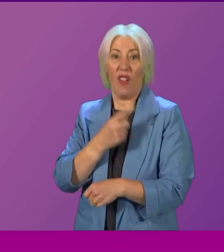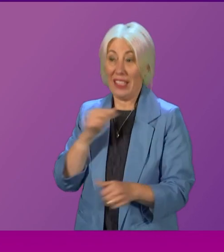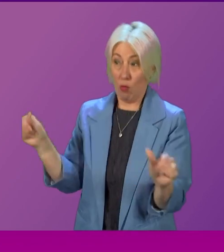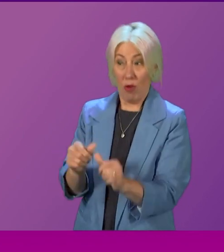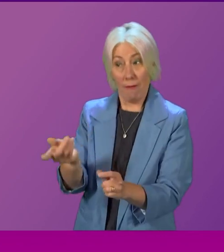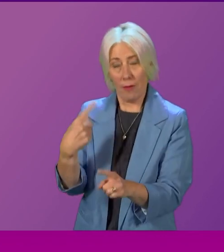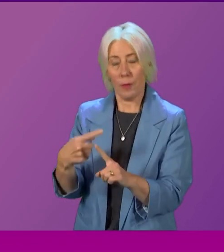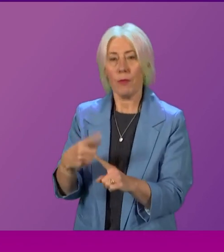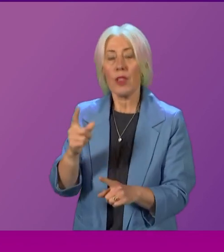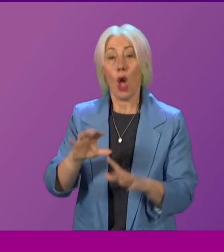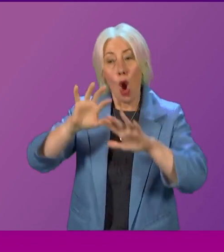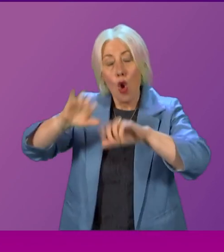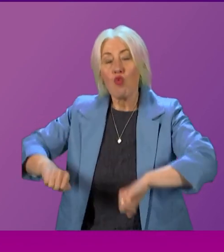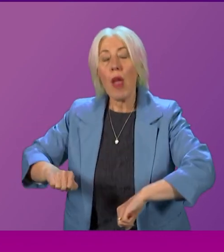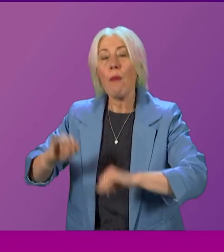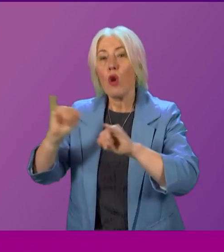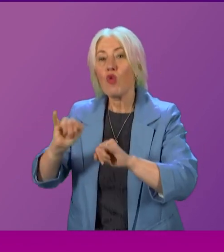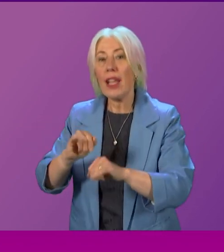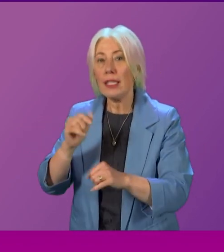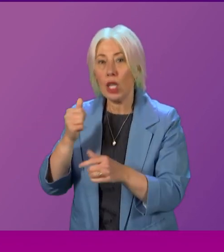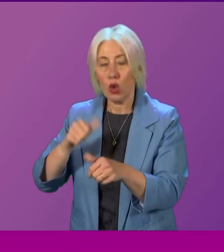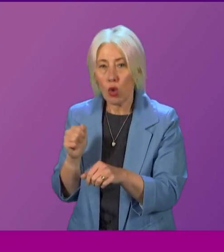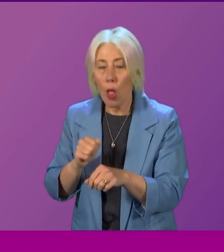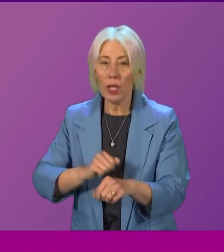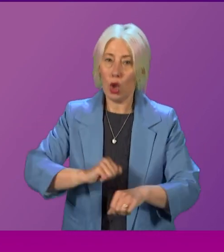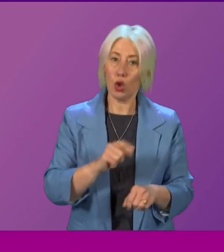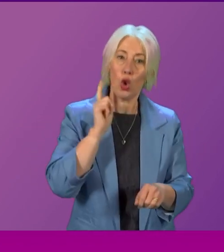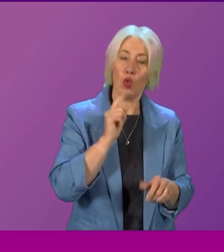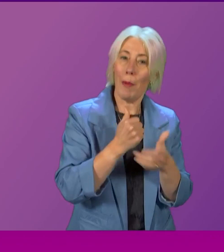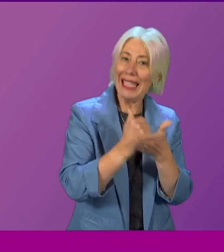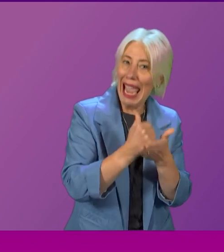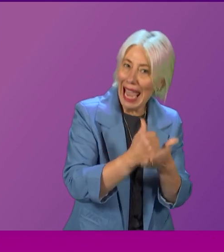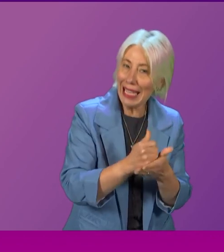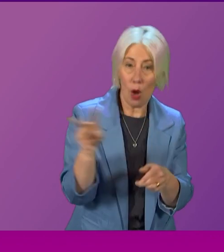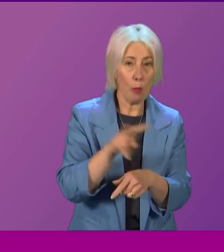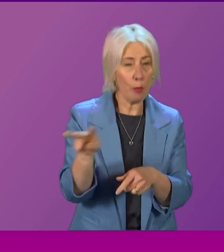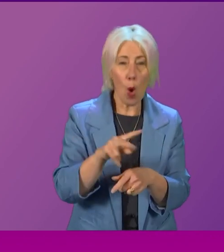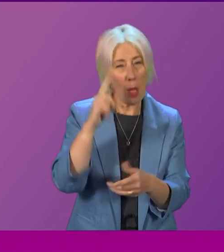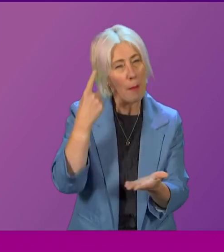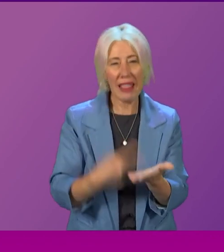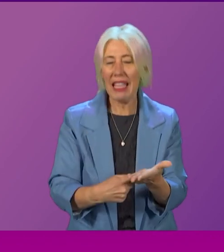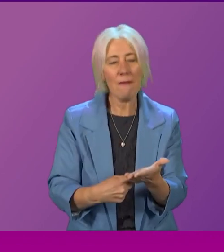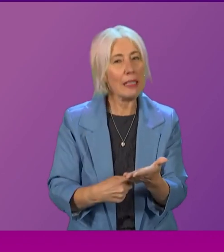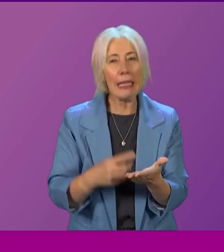such as Rape Crisis Scotland and Scottish Women’s Aid, also believe that many of those